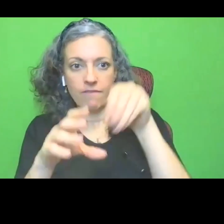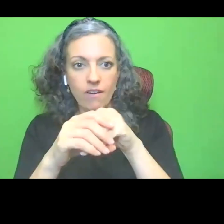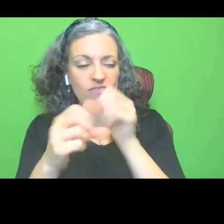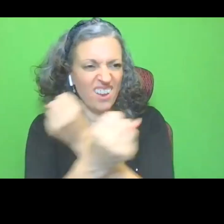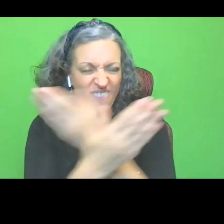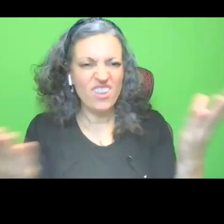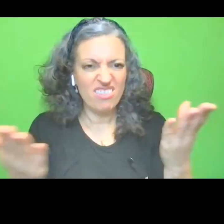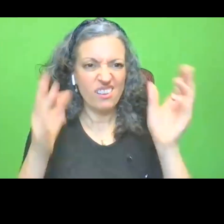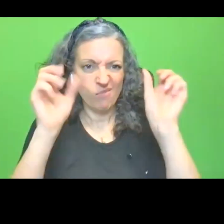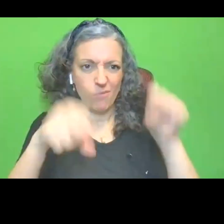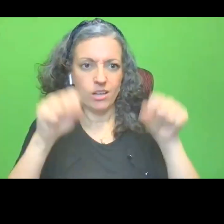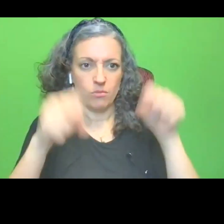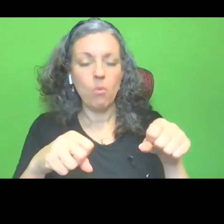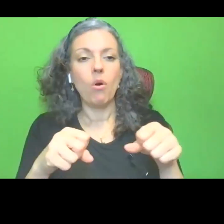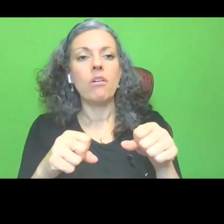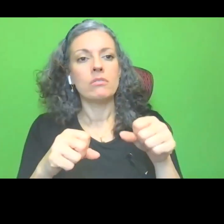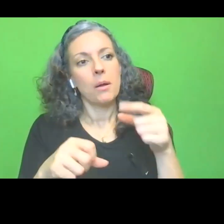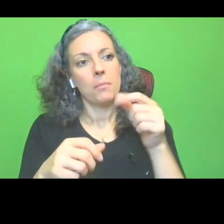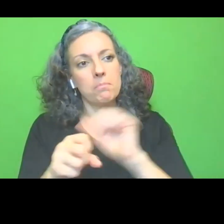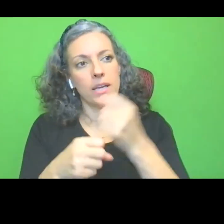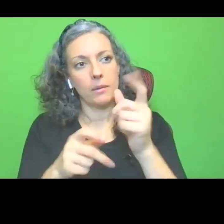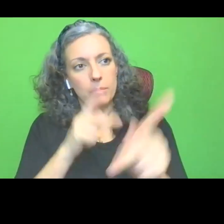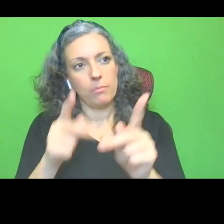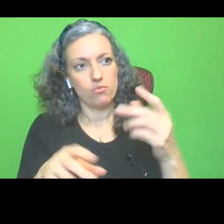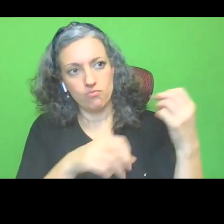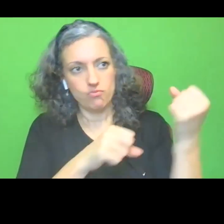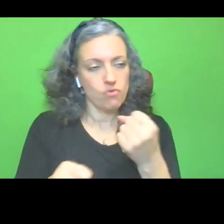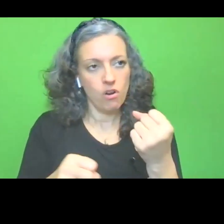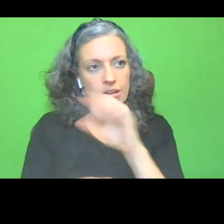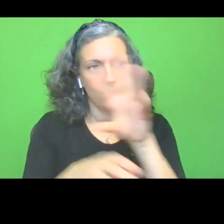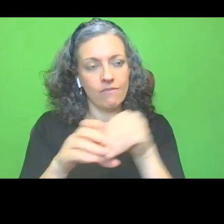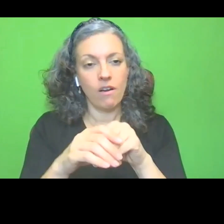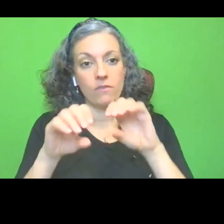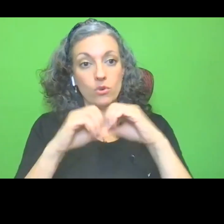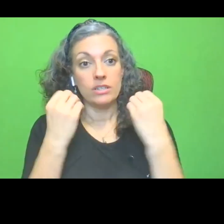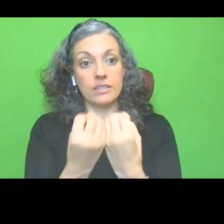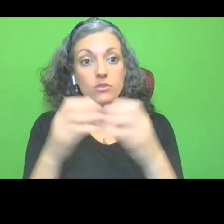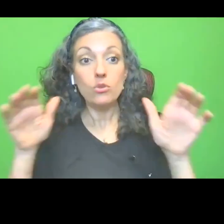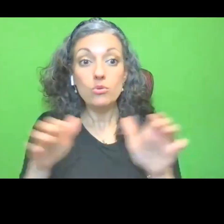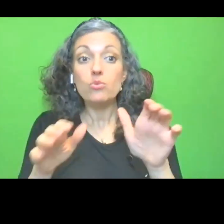They are empowering people who work within the organization to do the work and do it well.